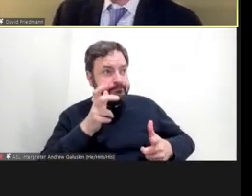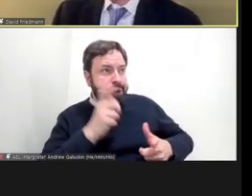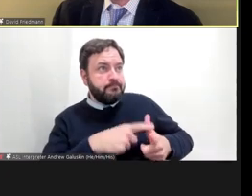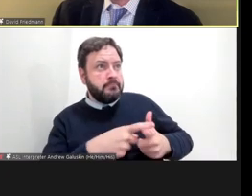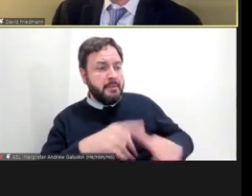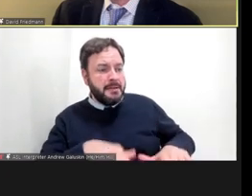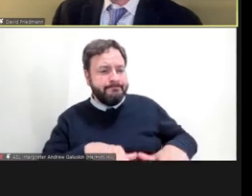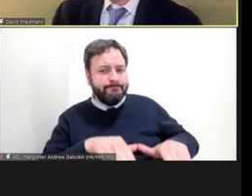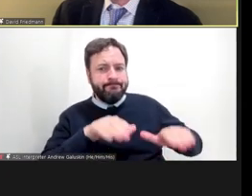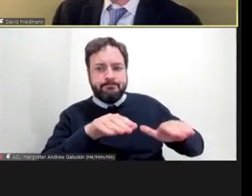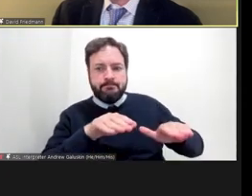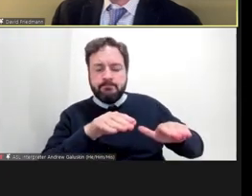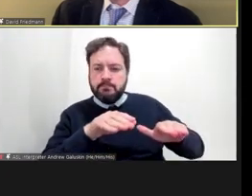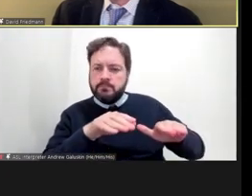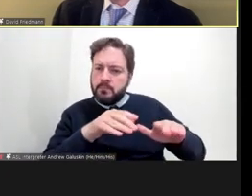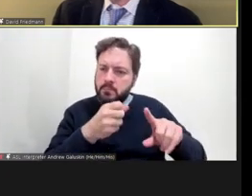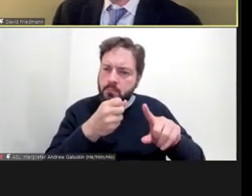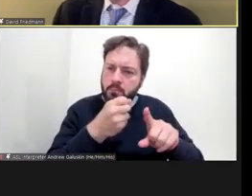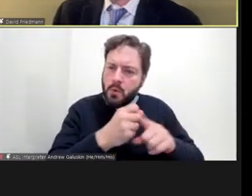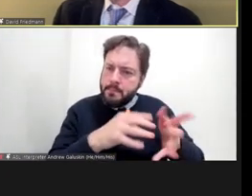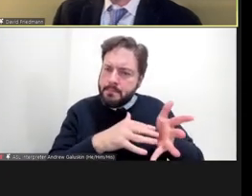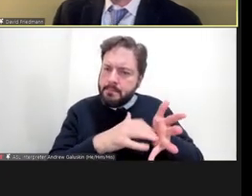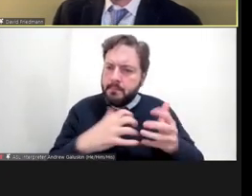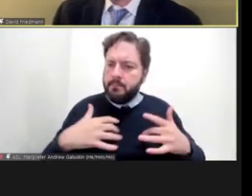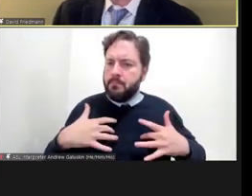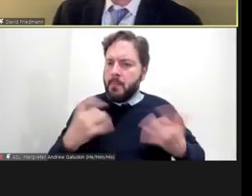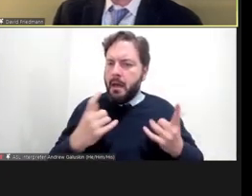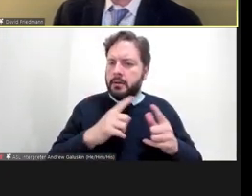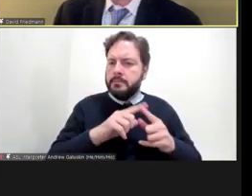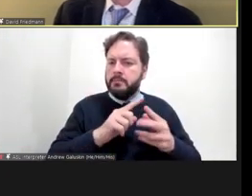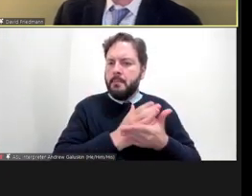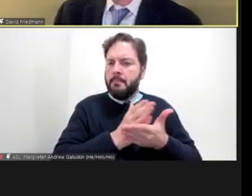And then identified with a mild to moderate hearing loss. And it may never get worse than